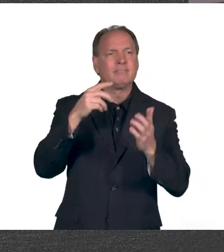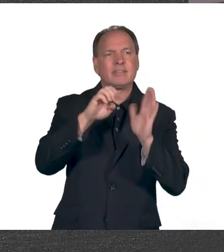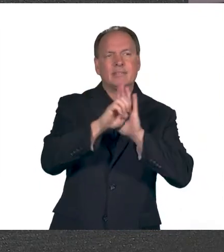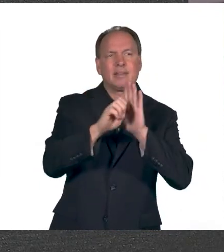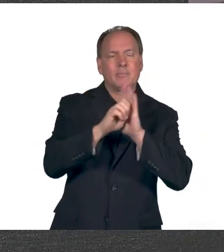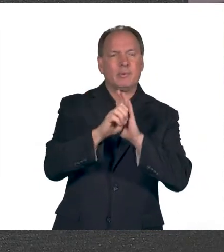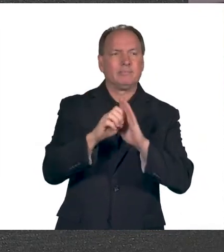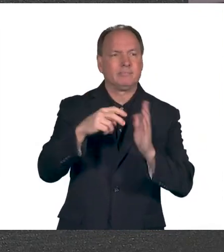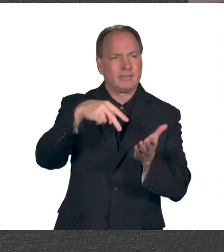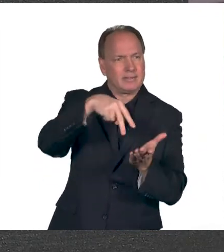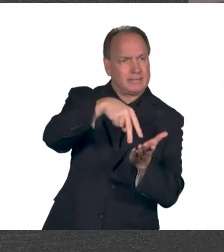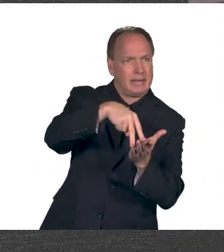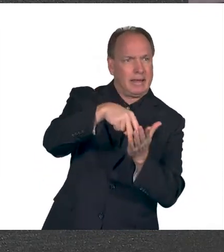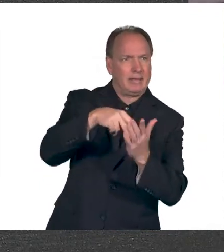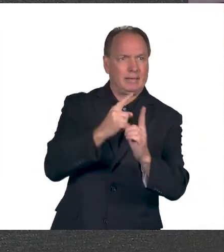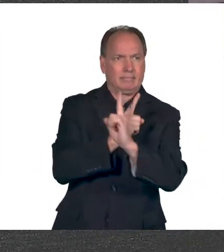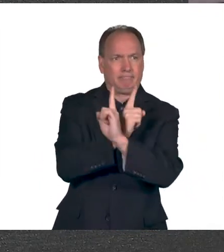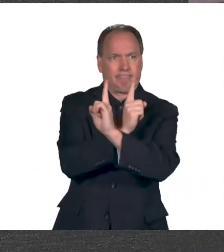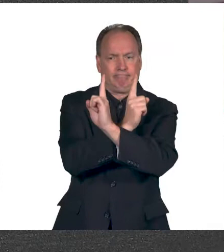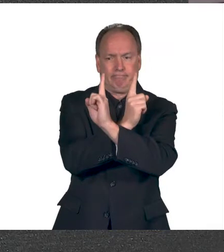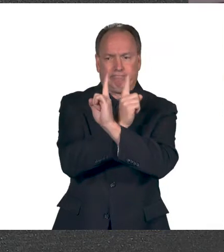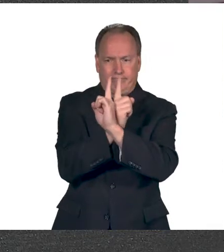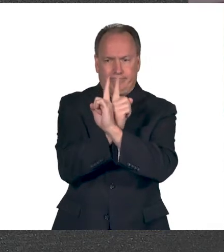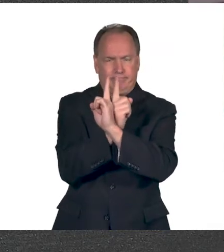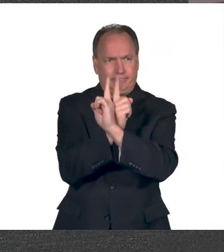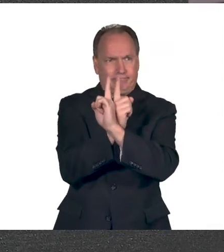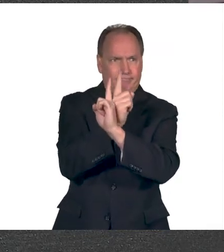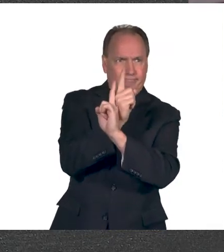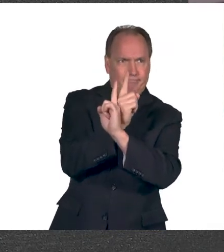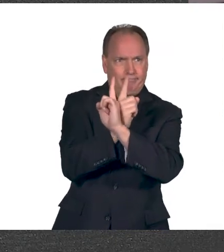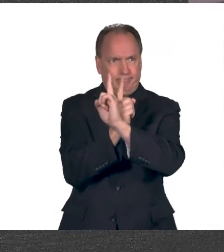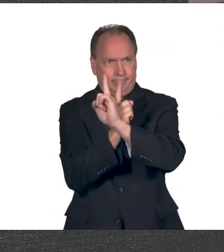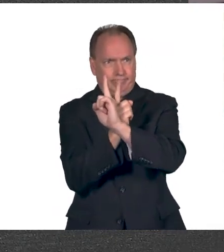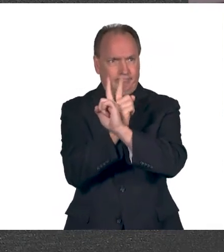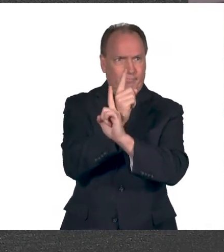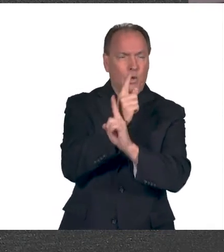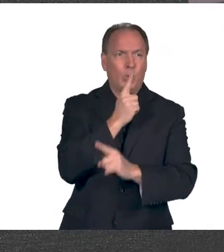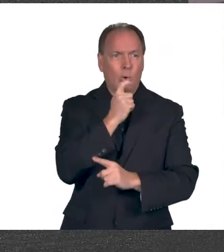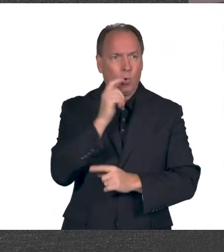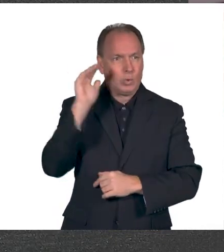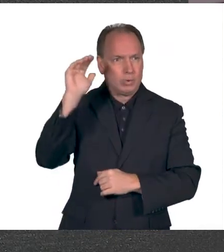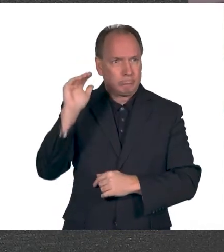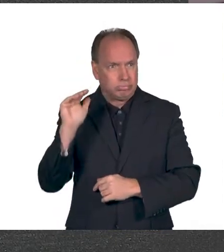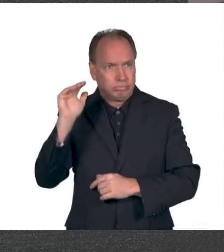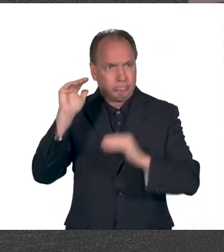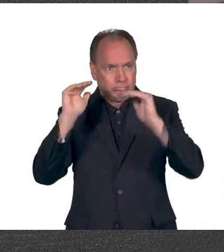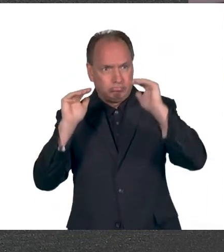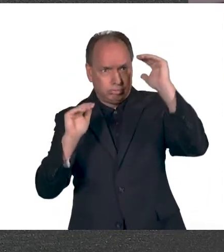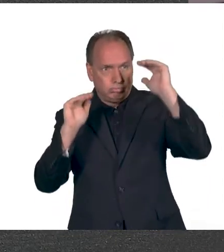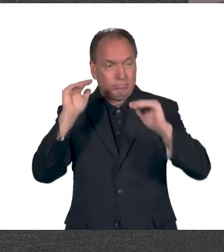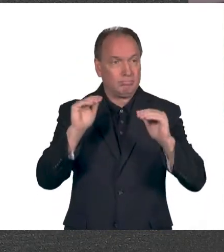with your backup against another person and you see who's taller and who's smaller or who's shorter.